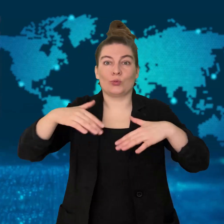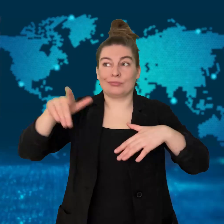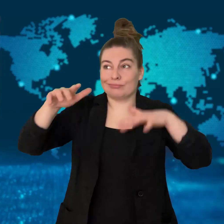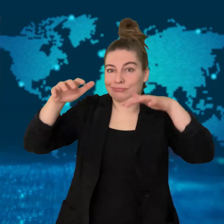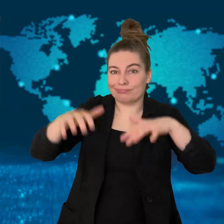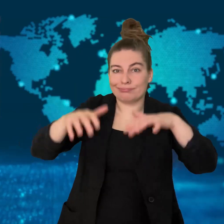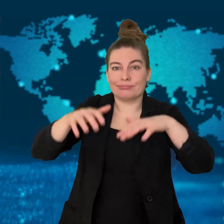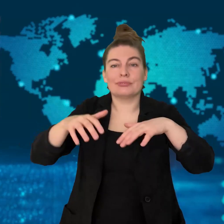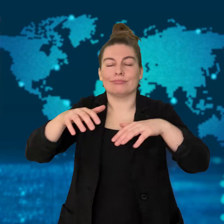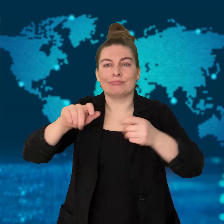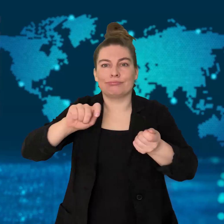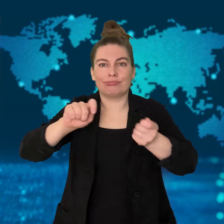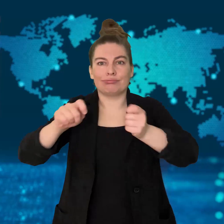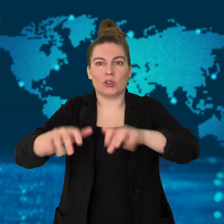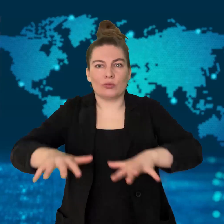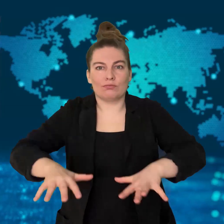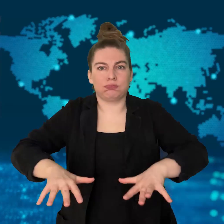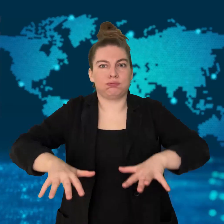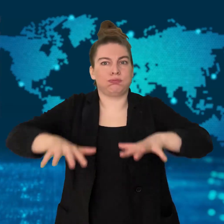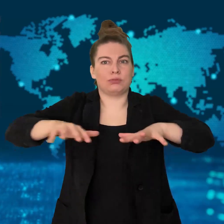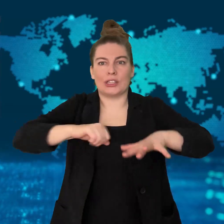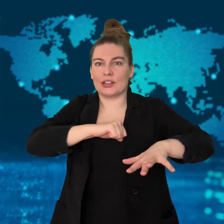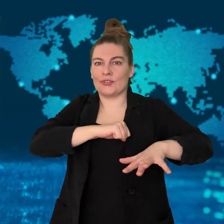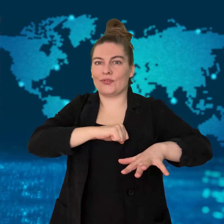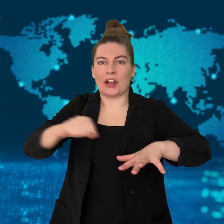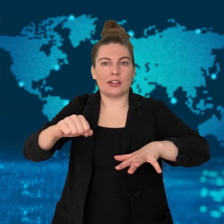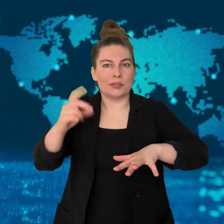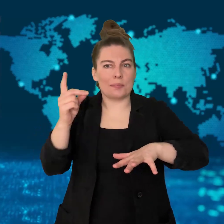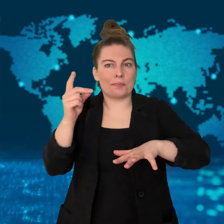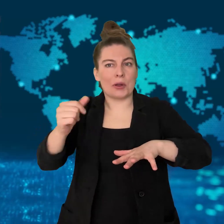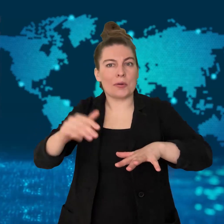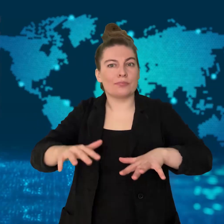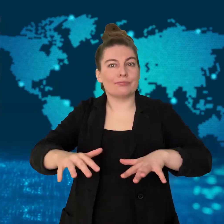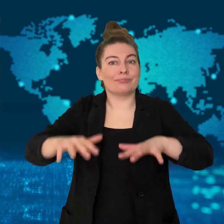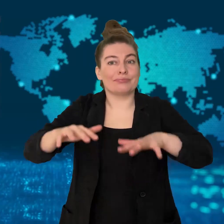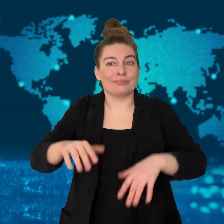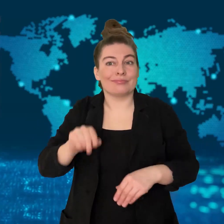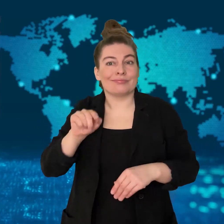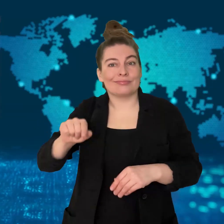Despite its "weakened" condition,